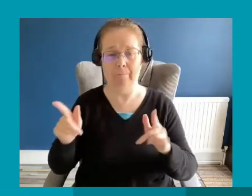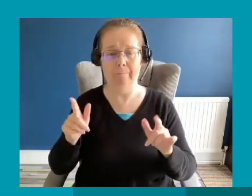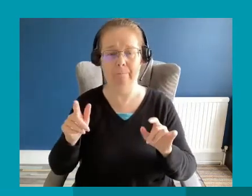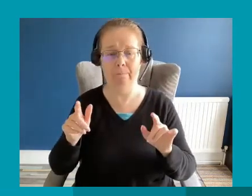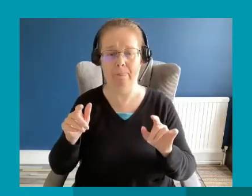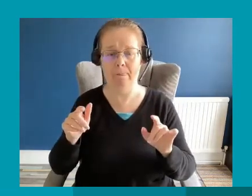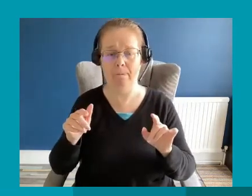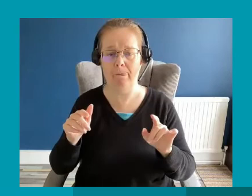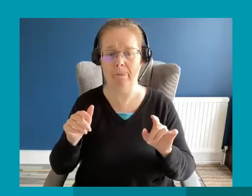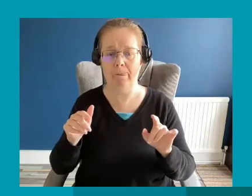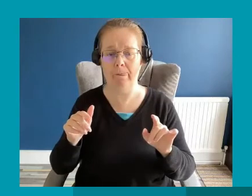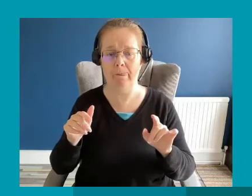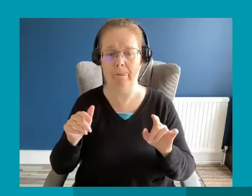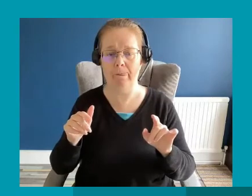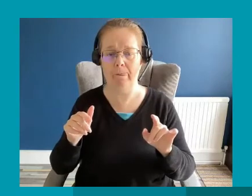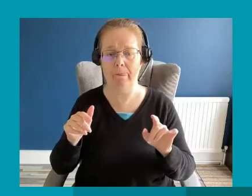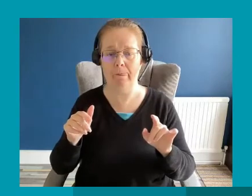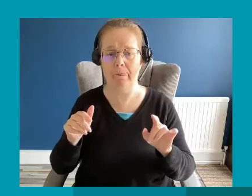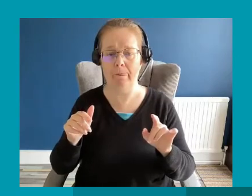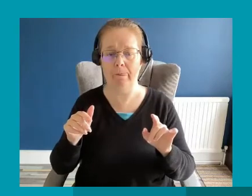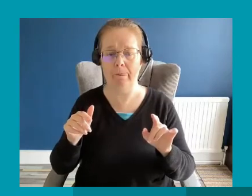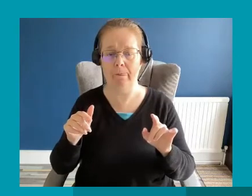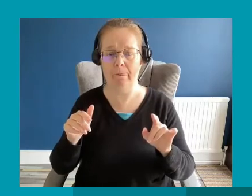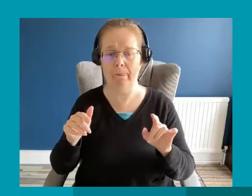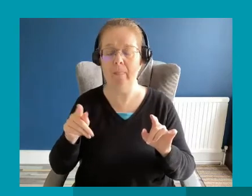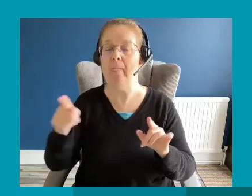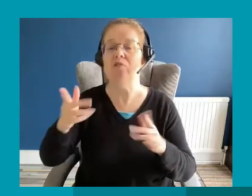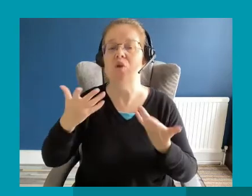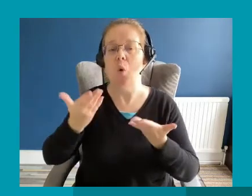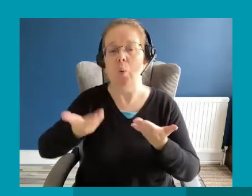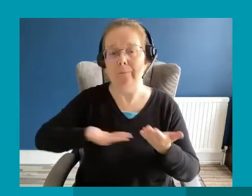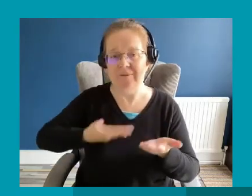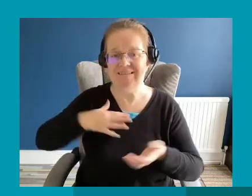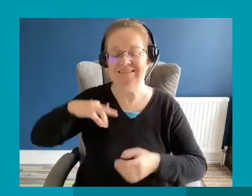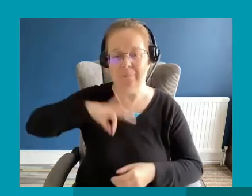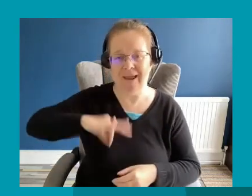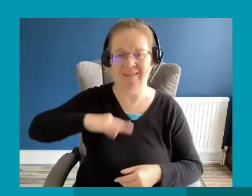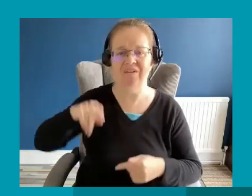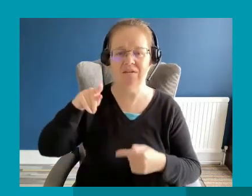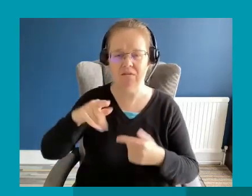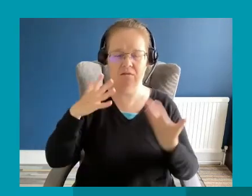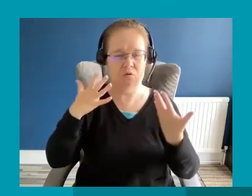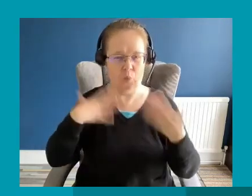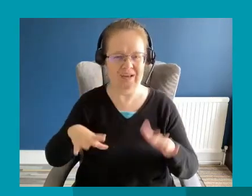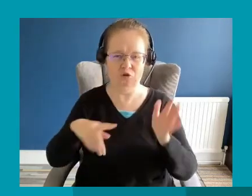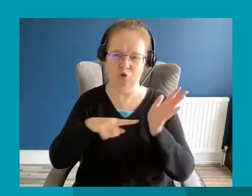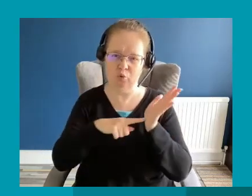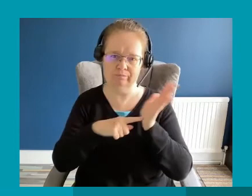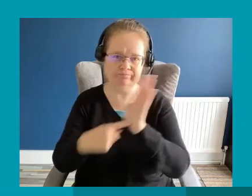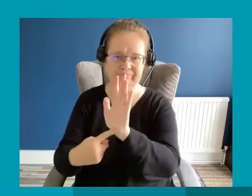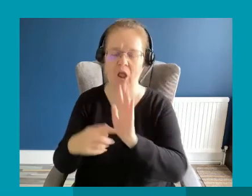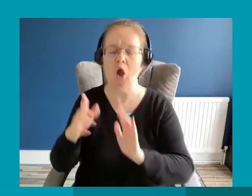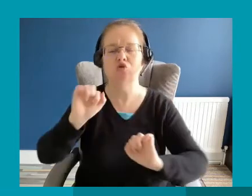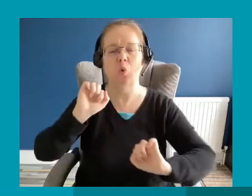to an employer or to a recruiter. So. Why not avoid I am bipolar.